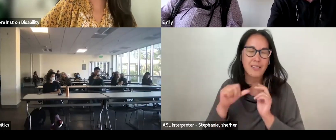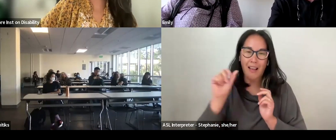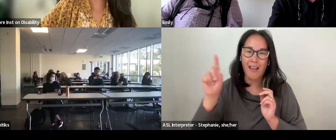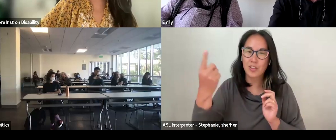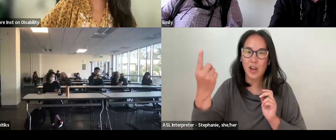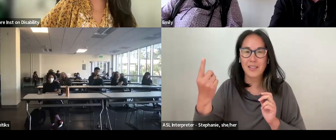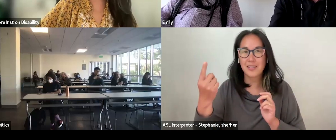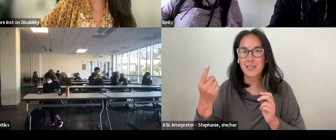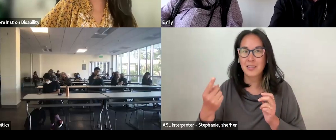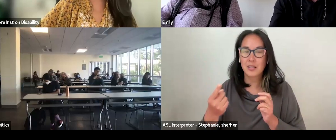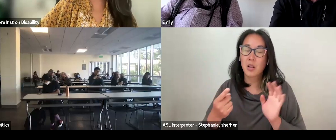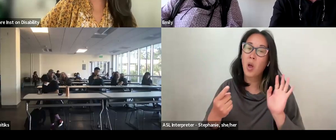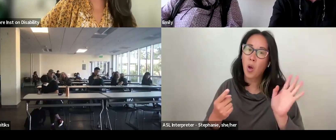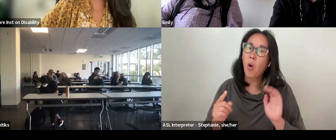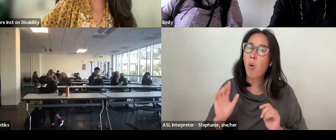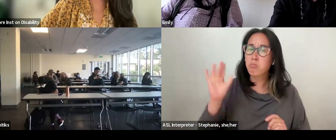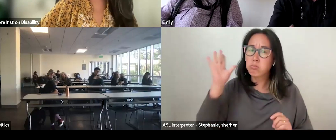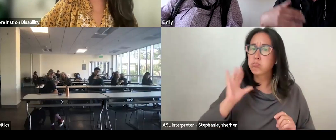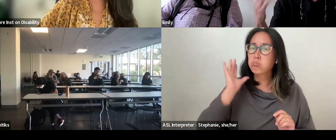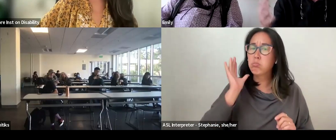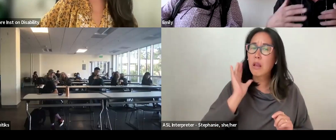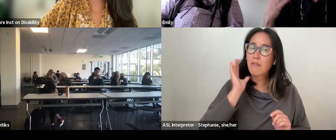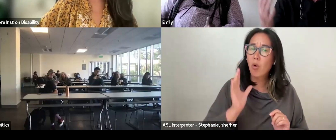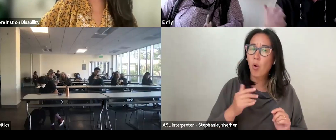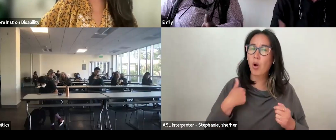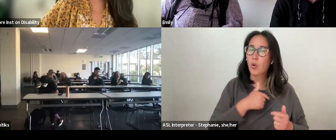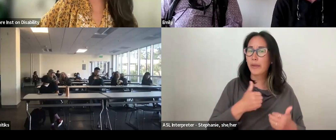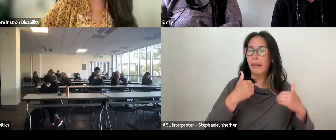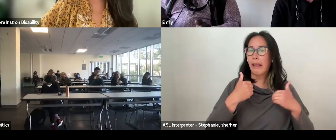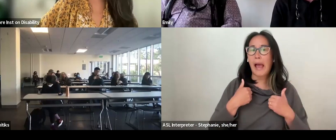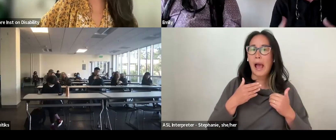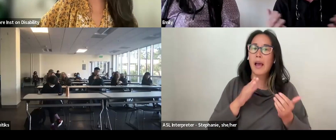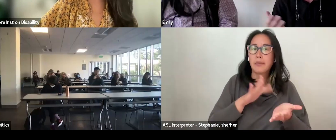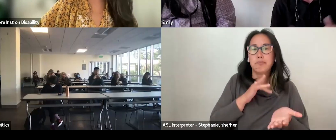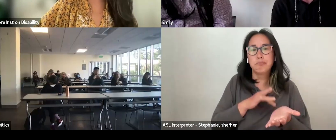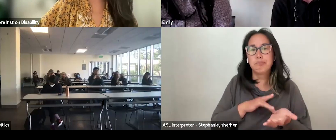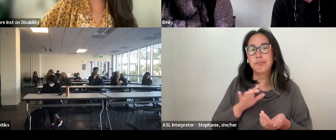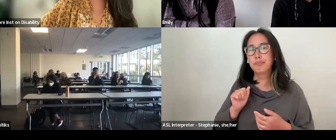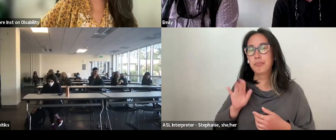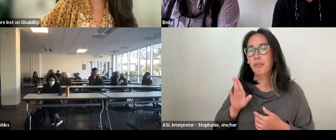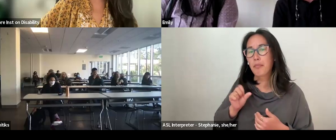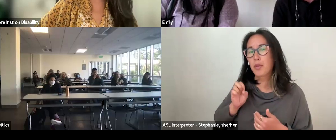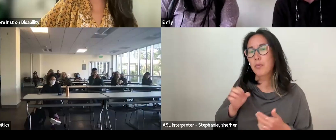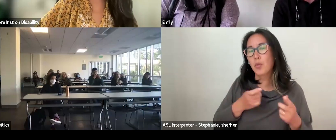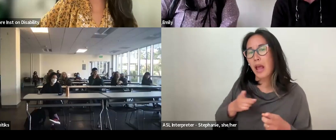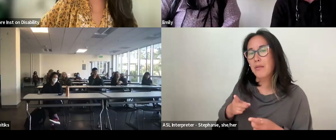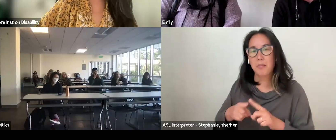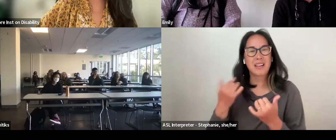research subjects were abused in the past before we have all, you know, the sort of fixes that we have in place now.